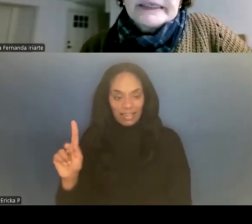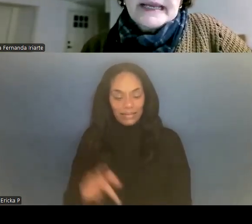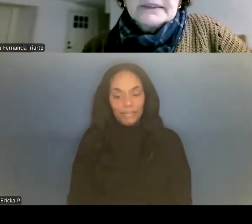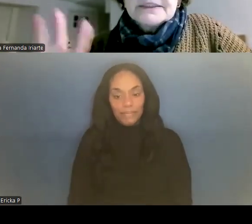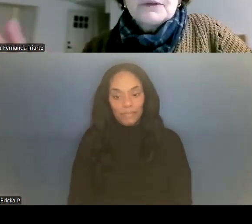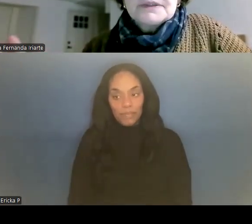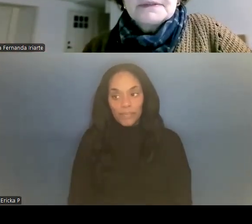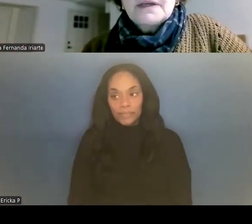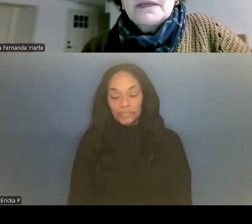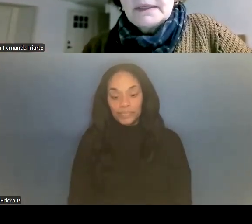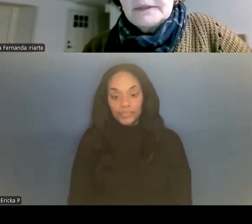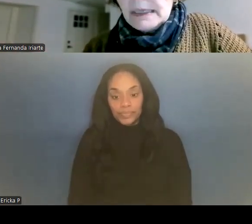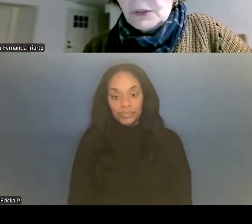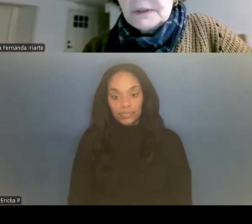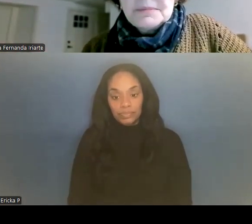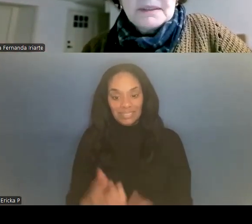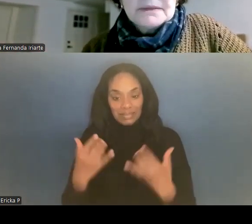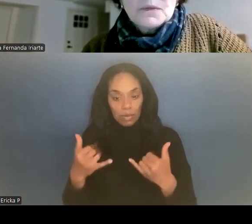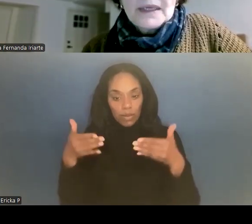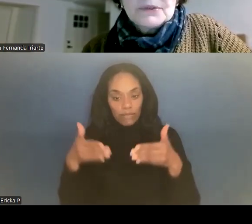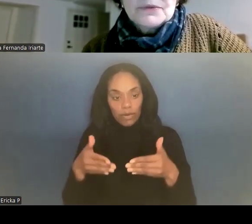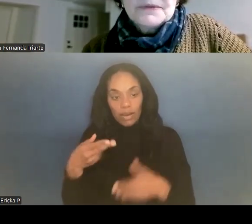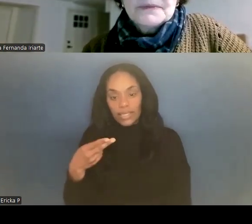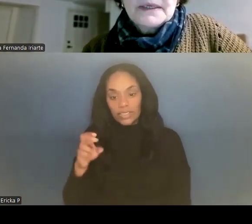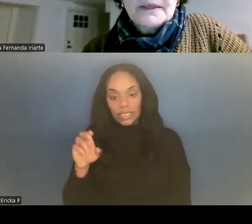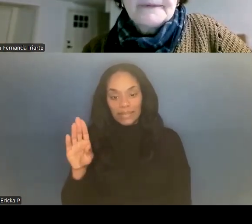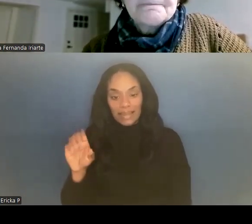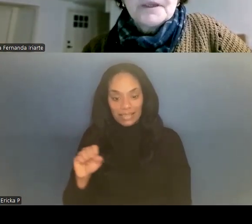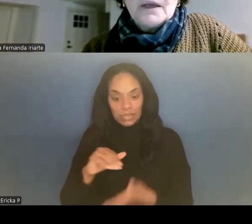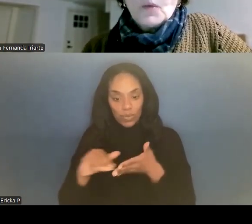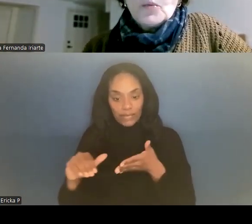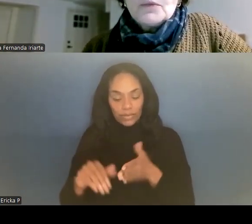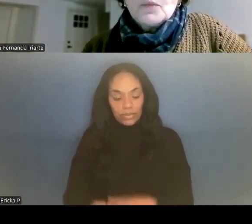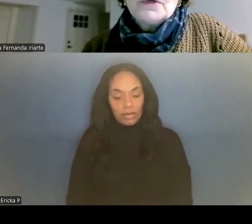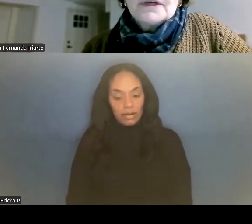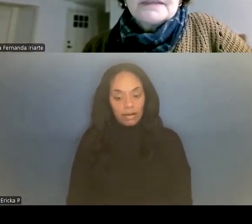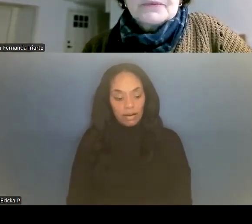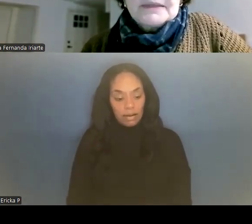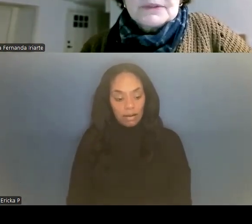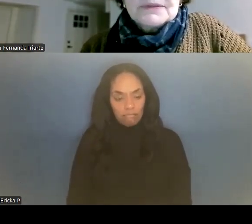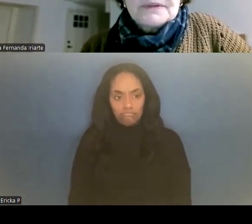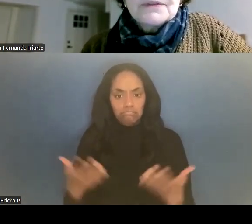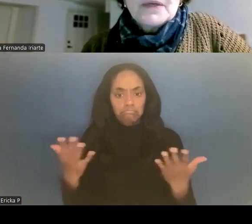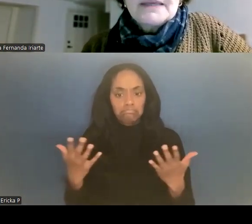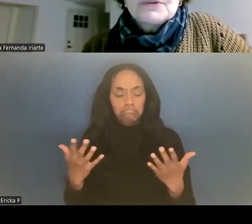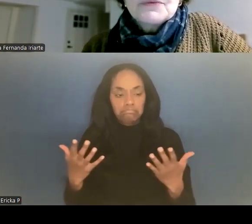Now let's focus on the HCBA waivers. What what are these waivers? These are waivers.